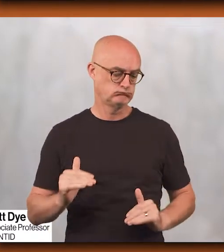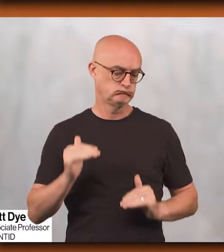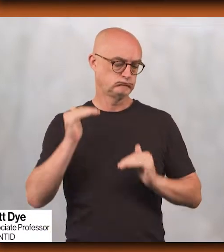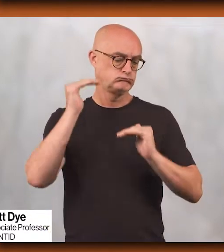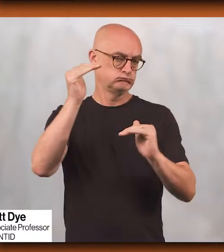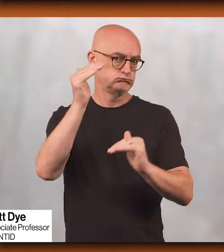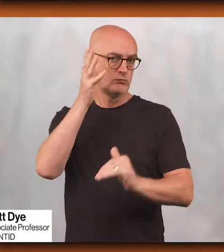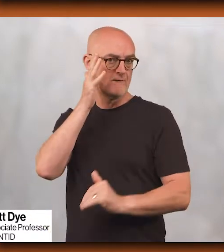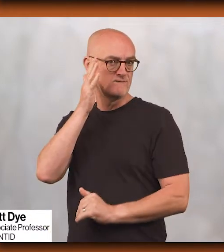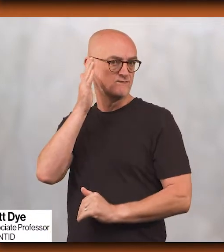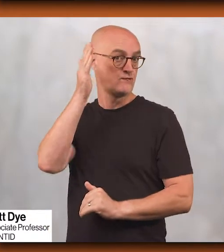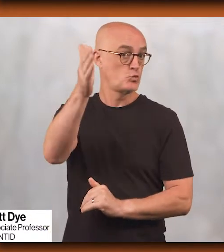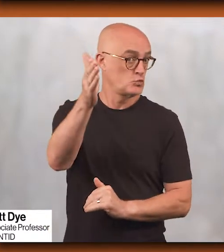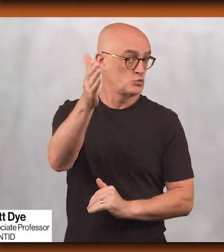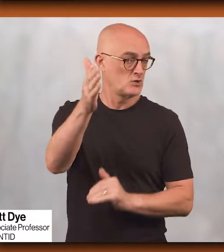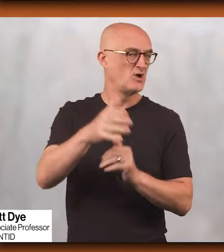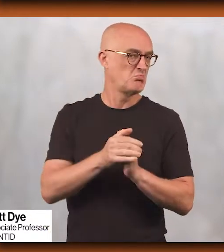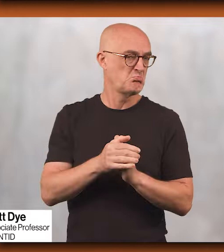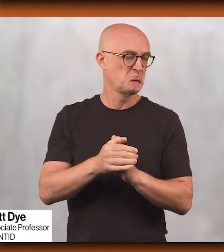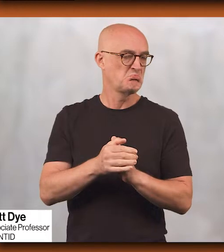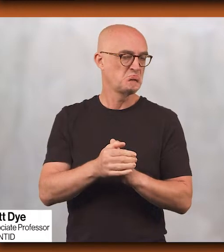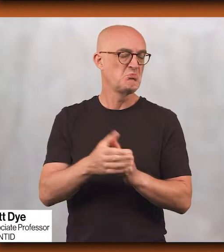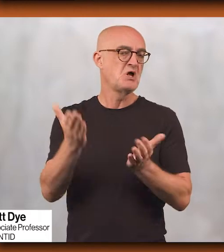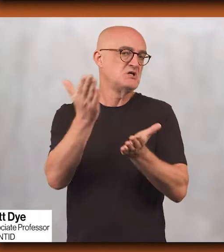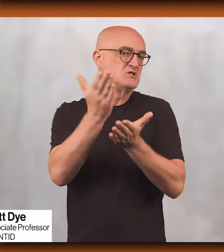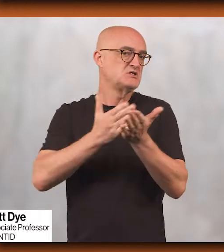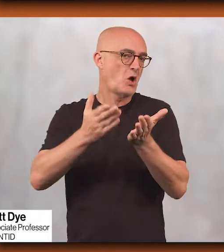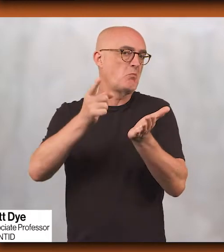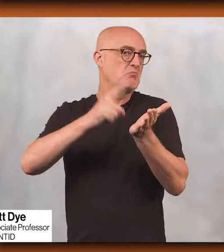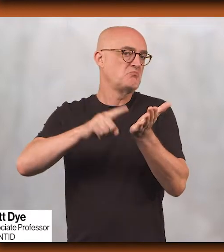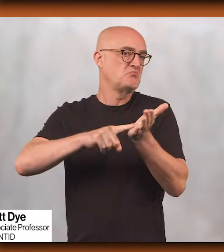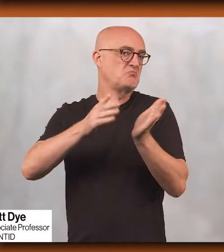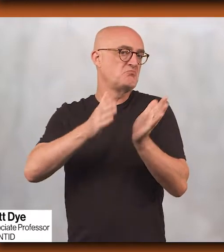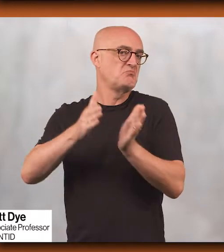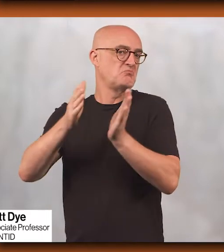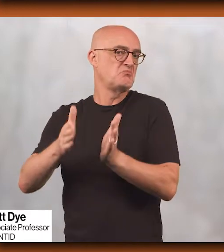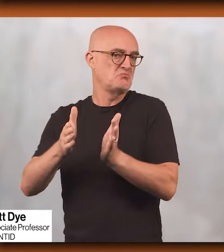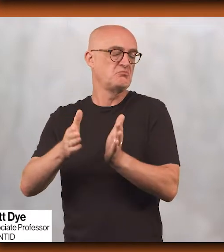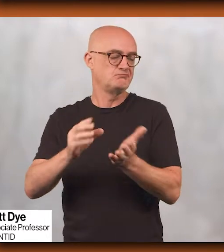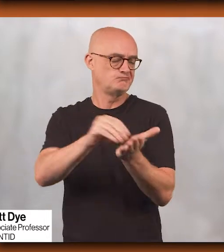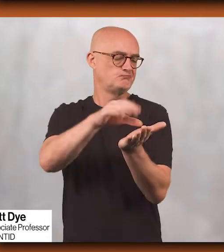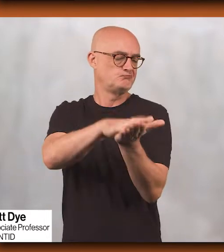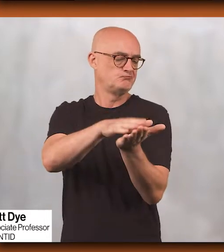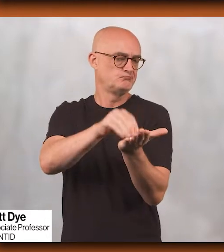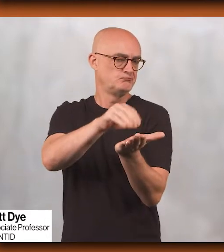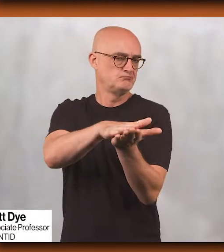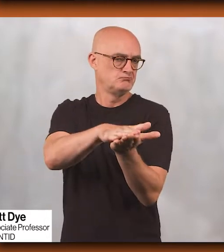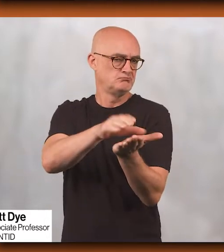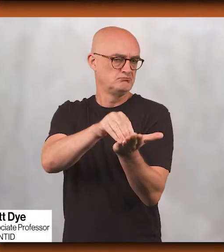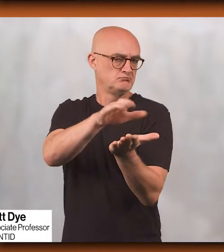Researchers such as Frishberg and Battison have documented many of these formational changes